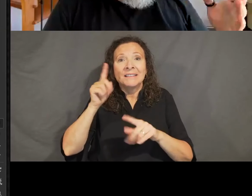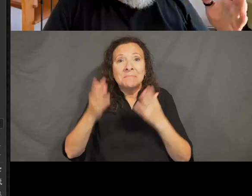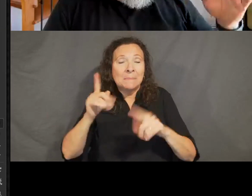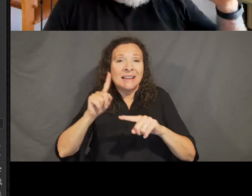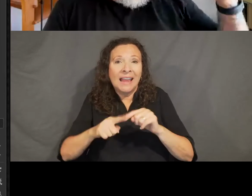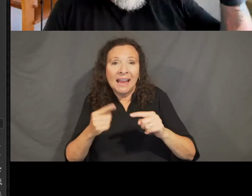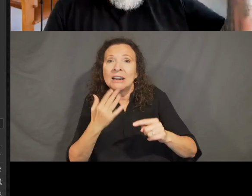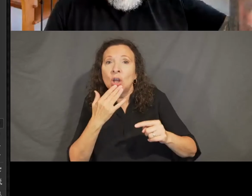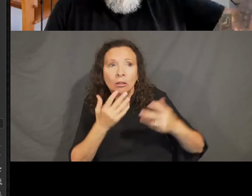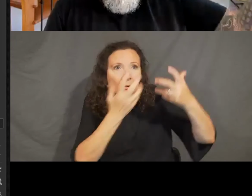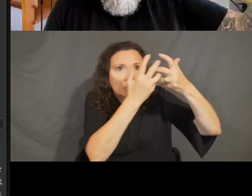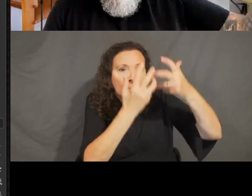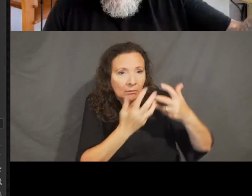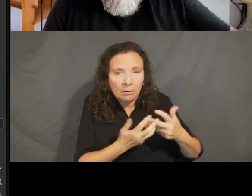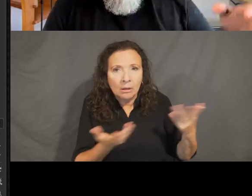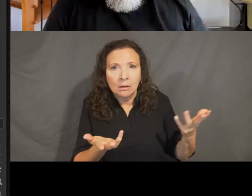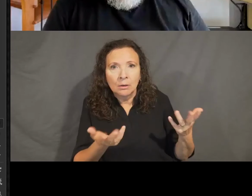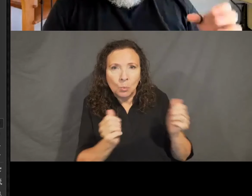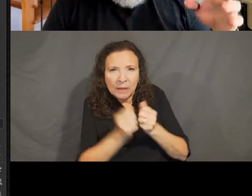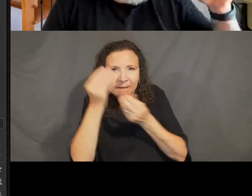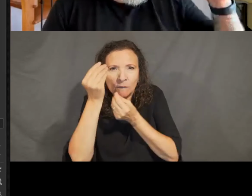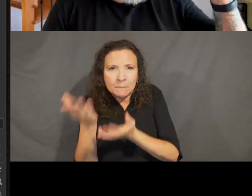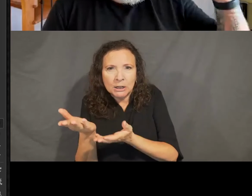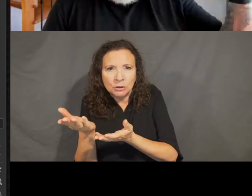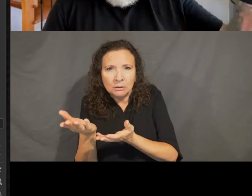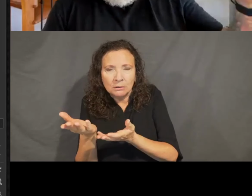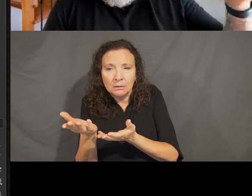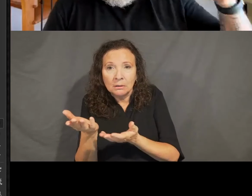Others will not be able to see what you have because it's a little too small.